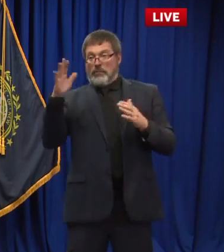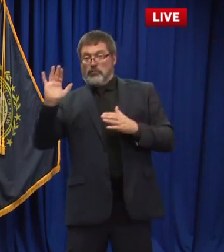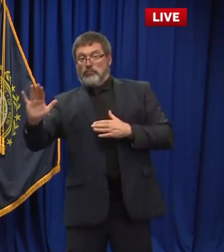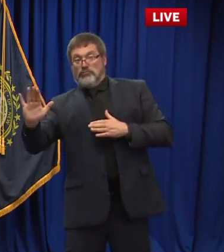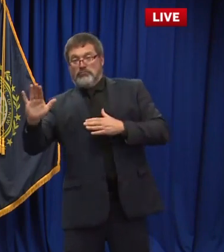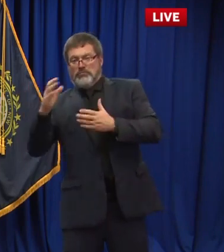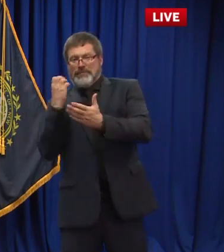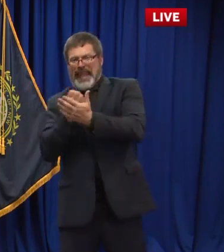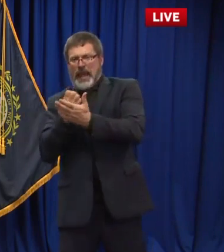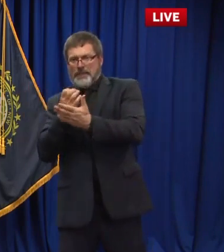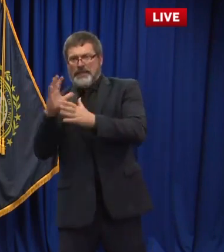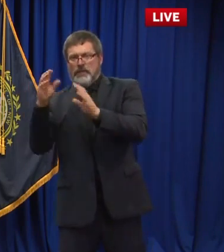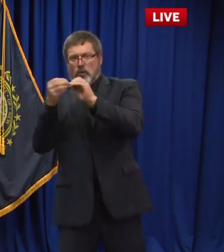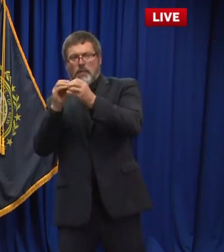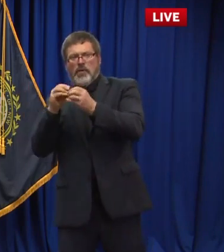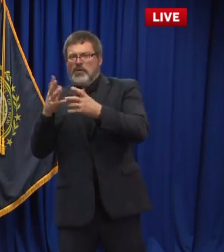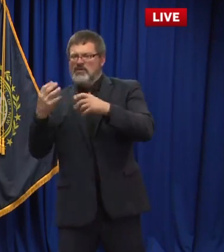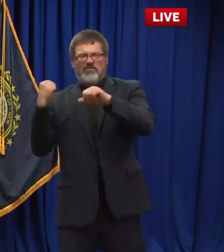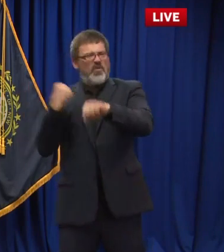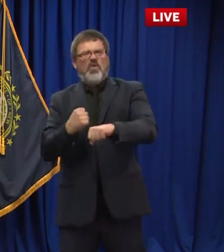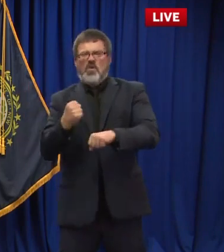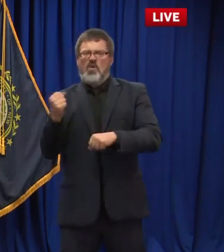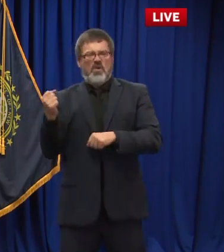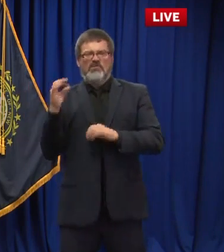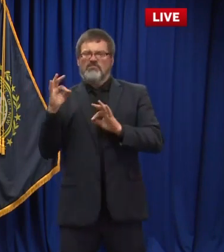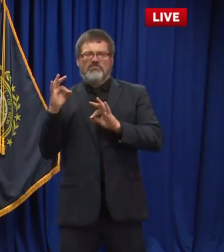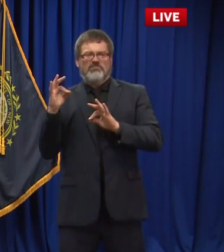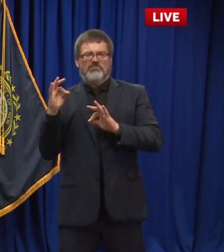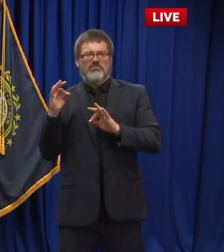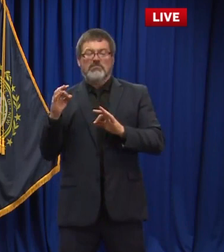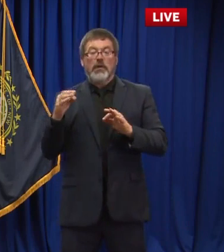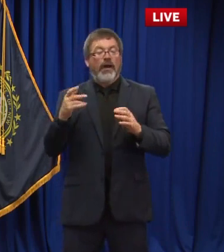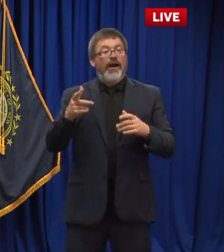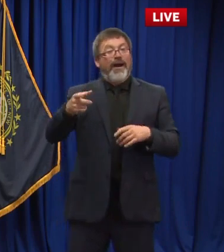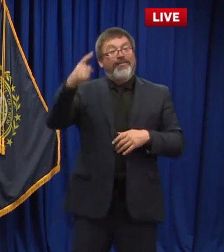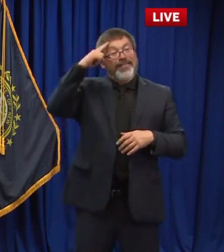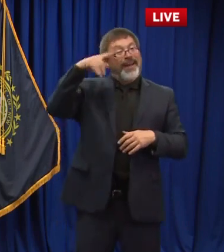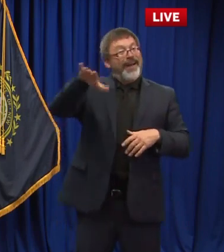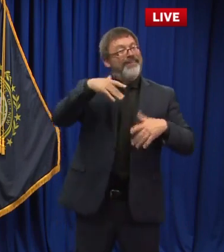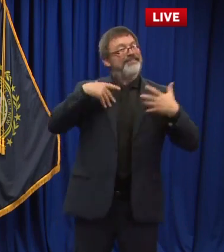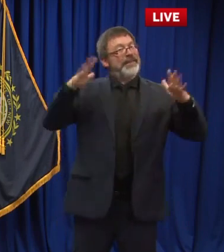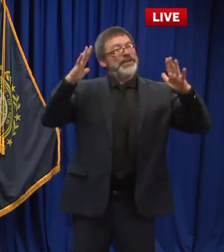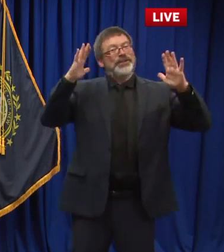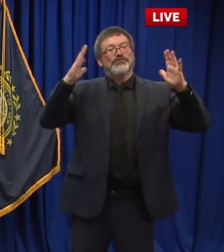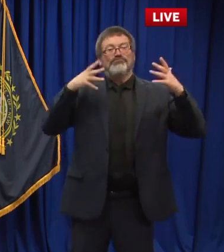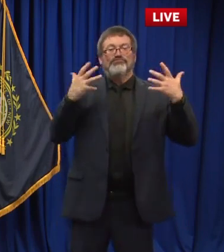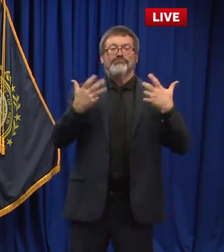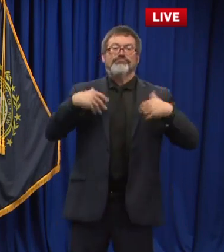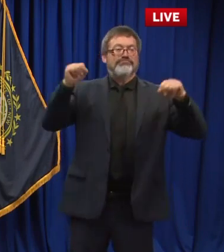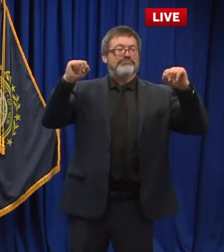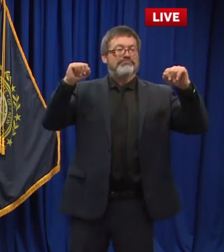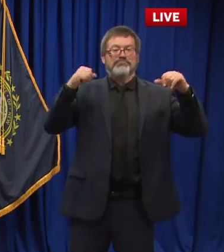COUNTRY. WHEN YOU LOOK AT THE STRENGTH OF THE ECONOMY, WHAT WE DO NOT WANT IS FOR PEOPLE TO THINK WE ARE AT AN END AGAIN.